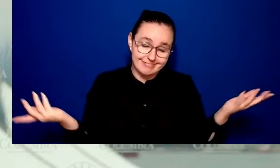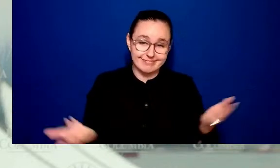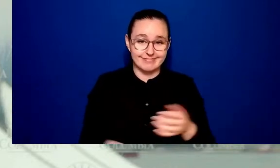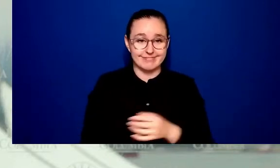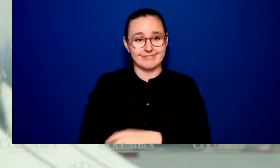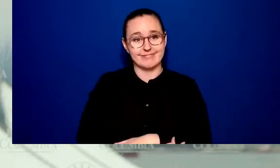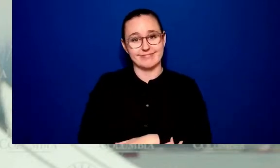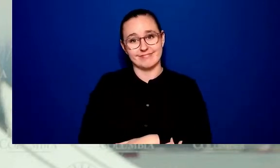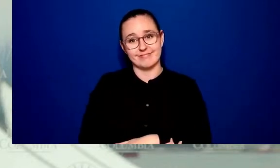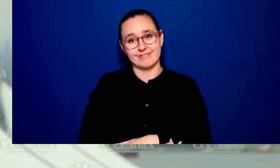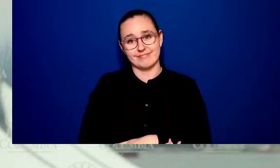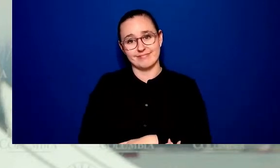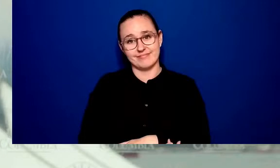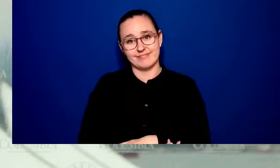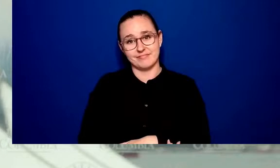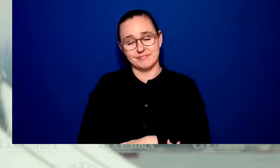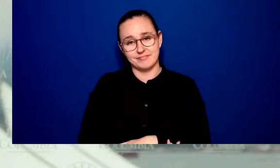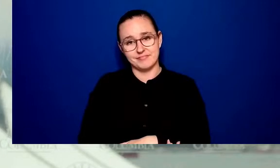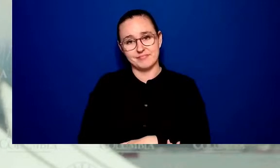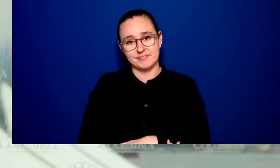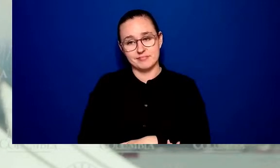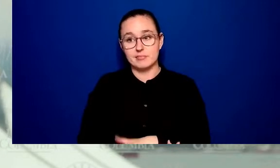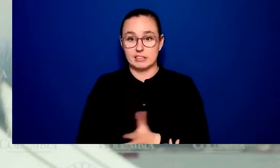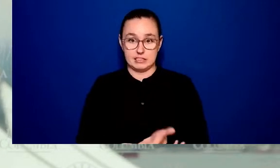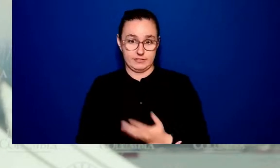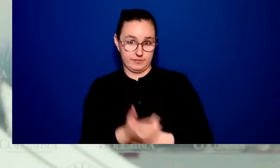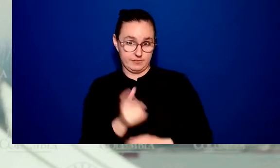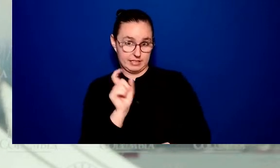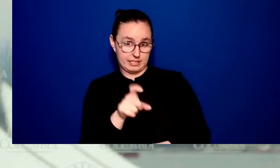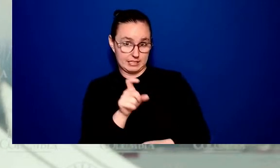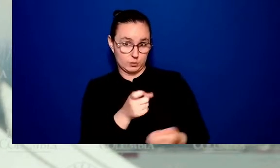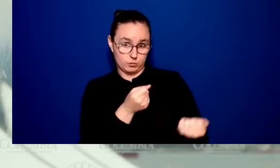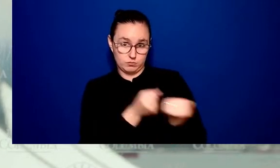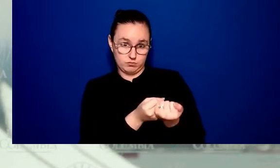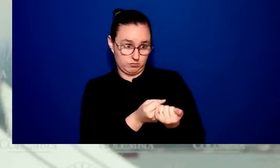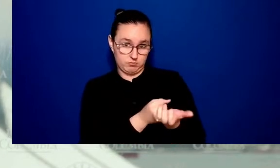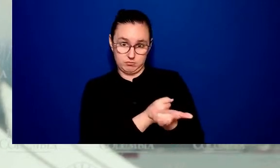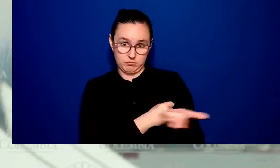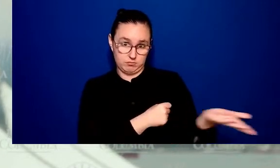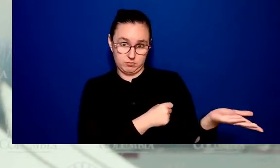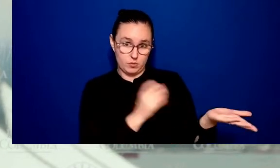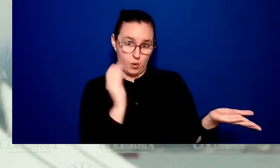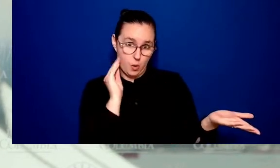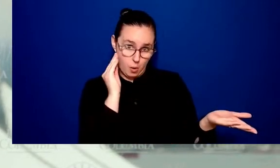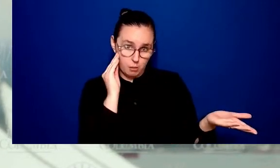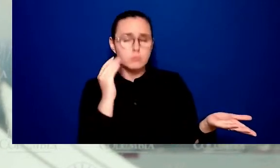sustain care homes, especially the small number care homes.